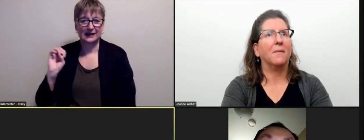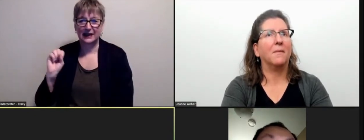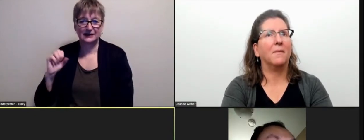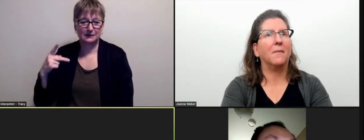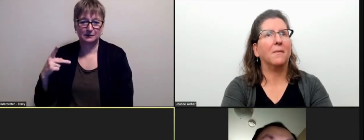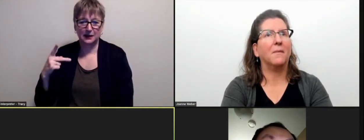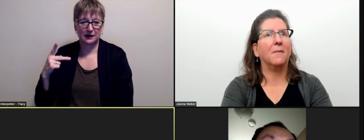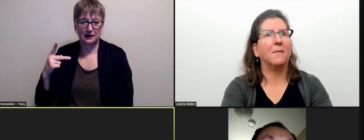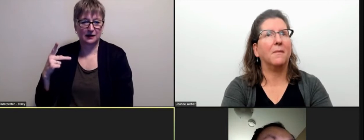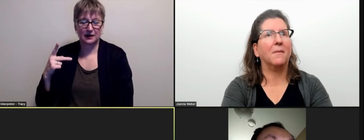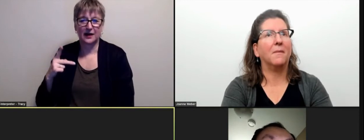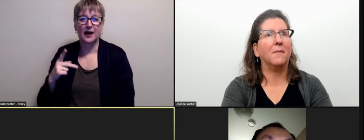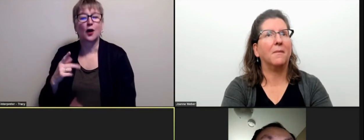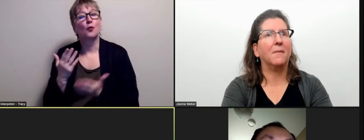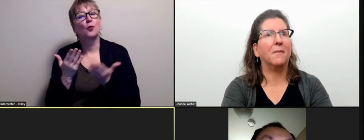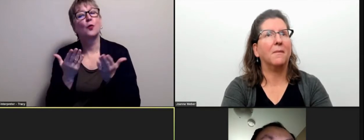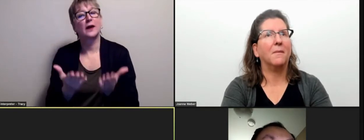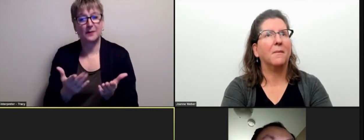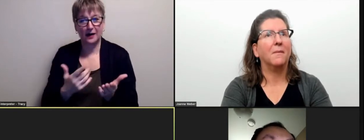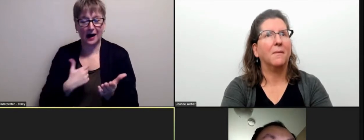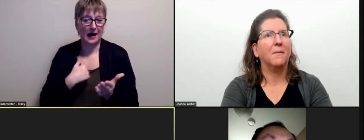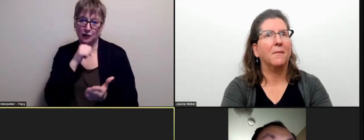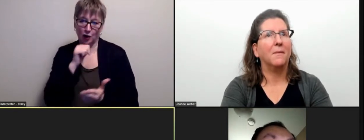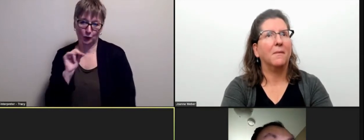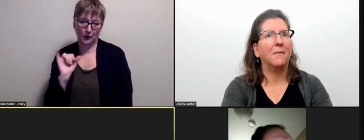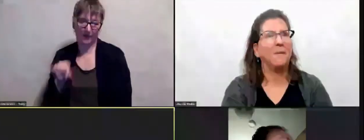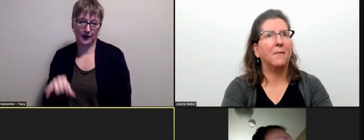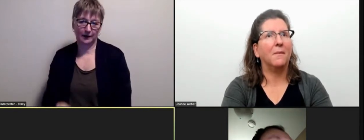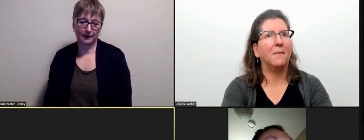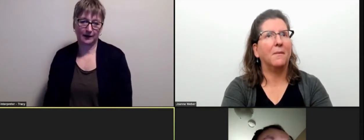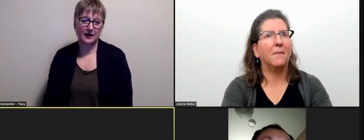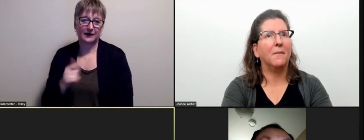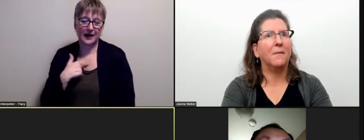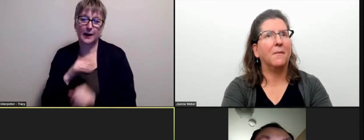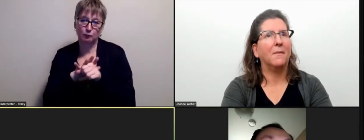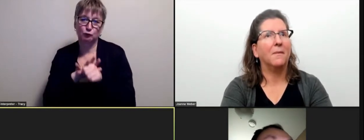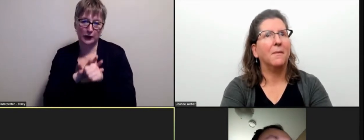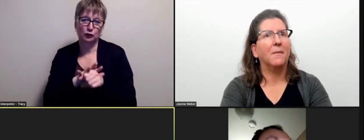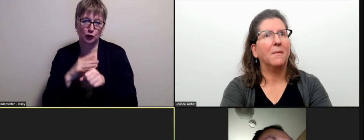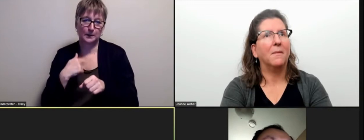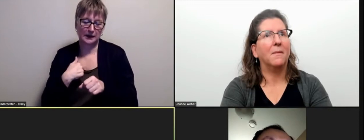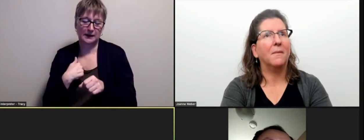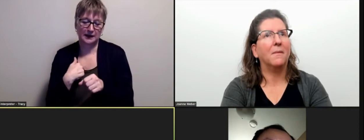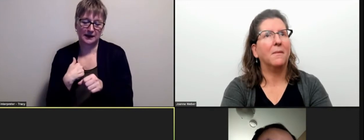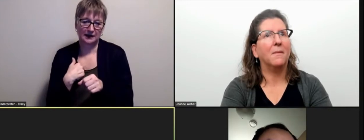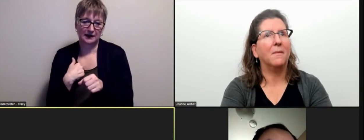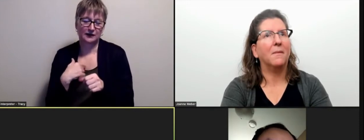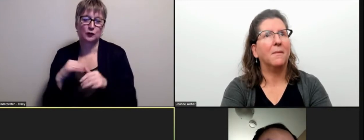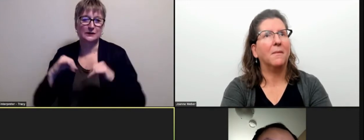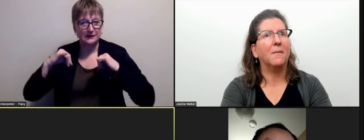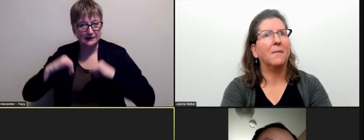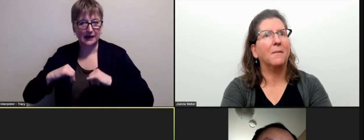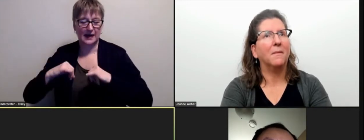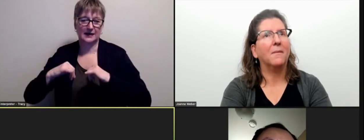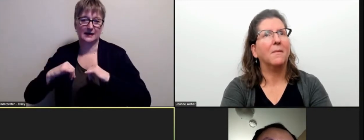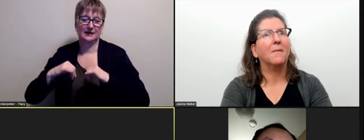they recommended that I didn't do that. So, so they tried to pressure me in order into staying in in the ESP room